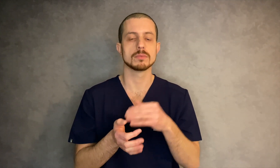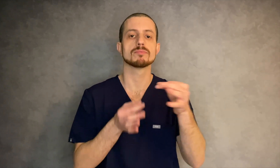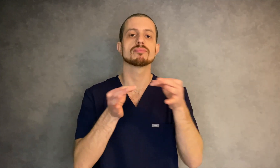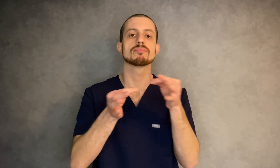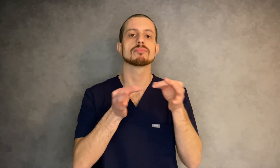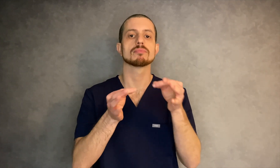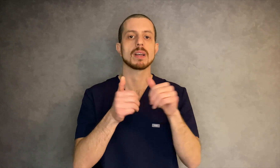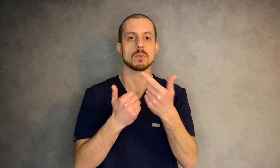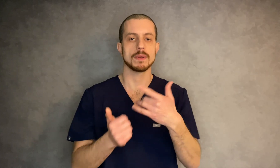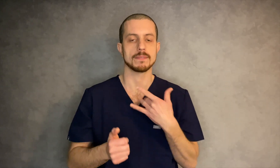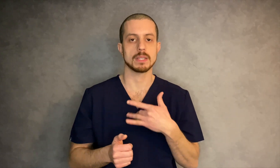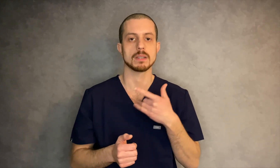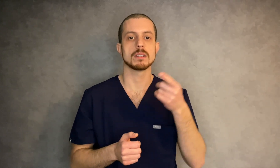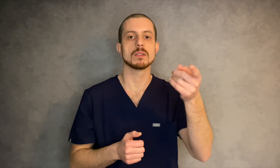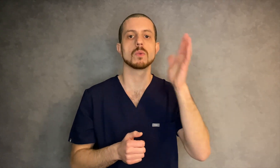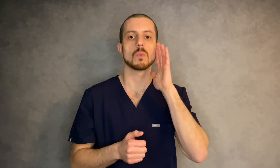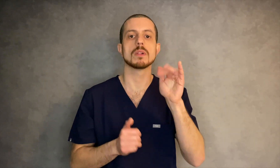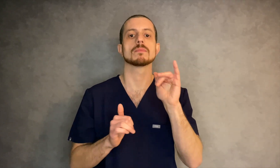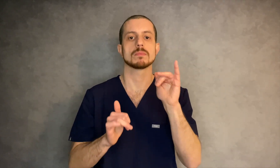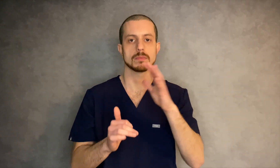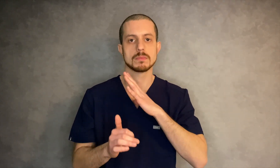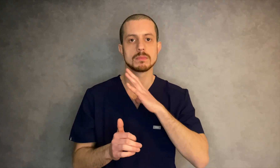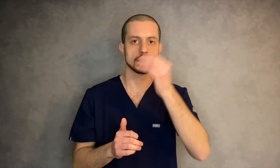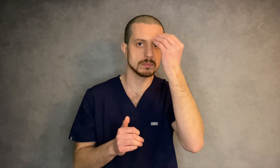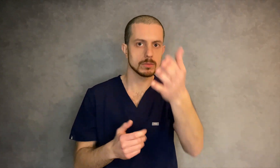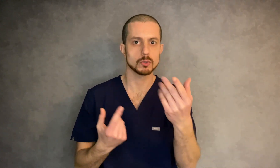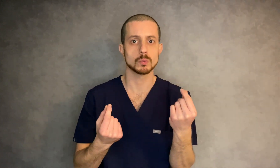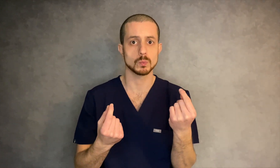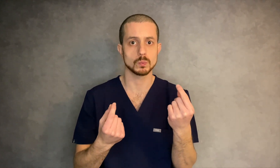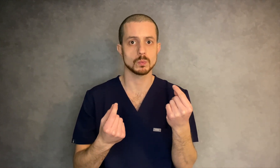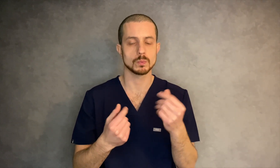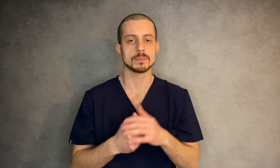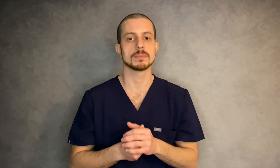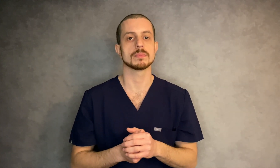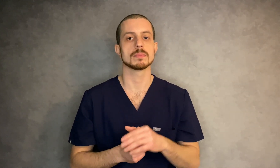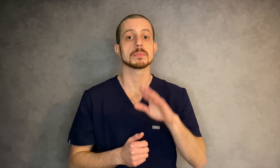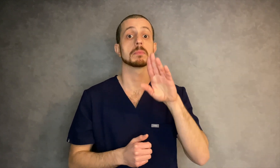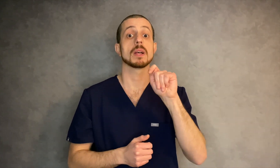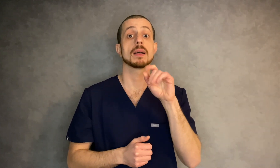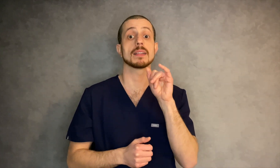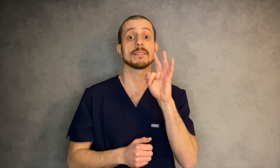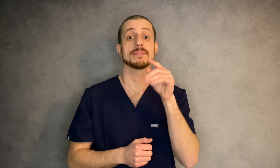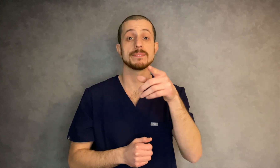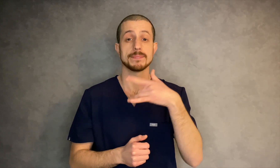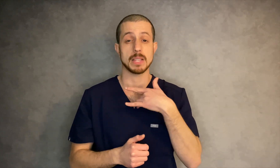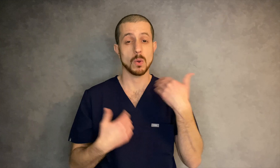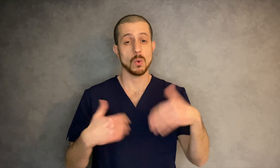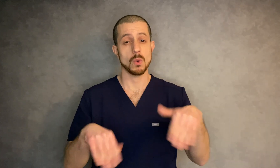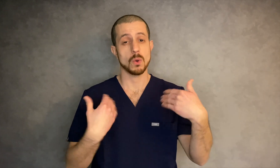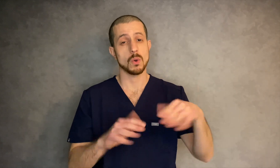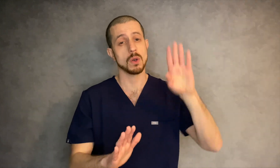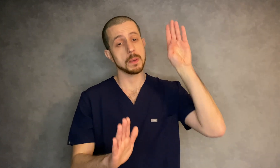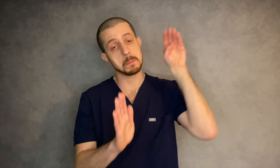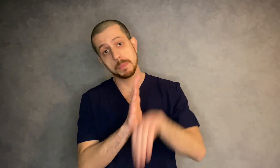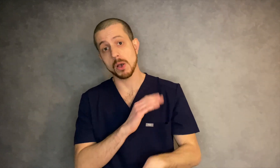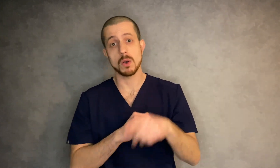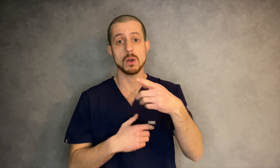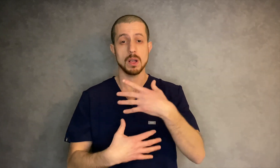Describe your symptoms and how you feel. Your doctor will tell you what to do. But, if you feel your health has declined significantly and rapidly,